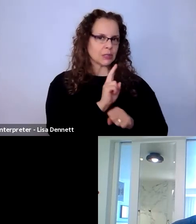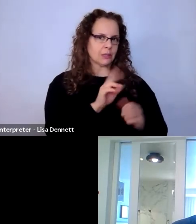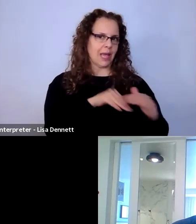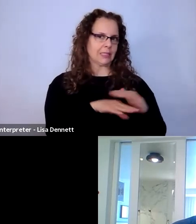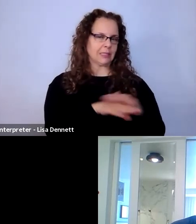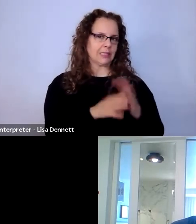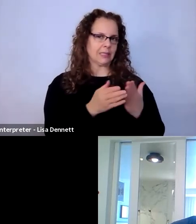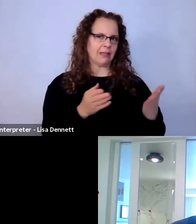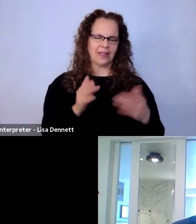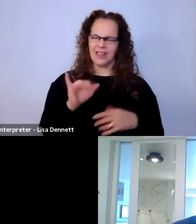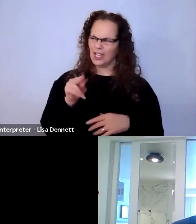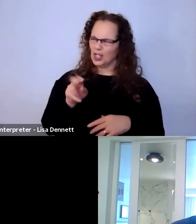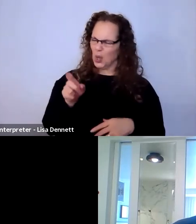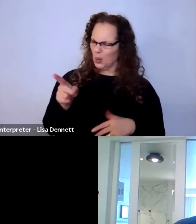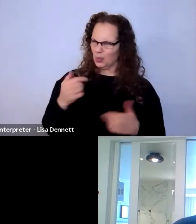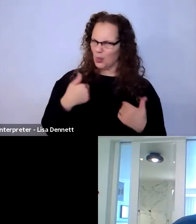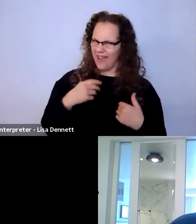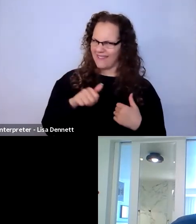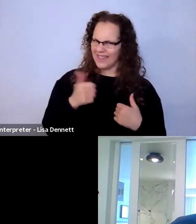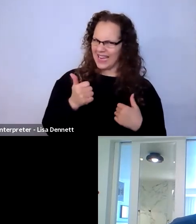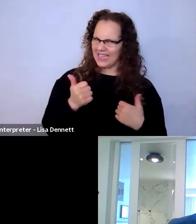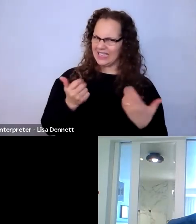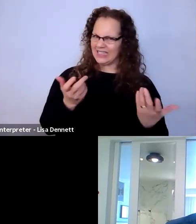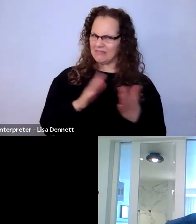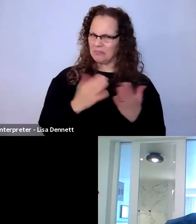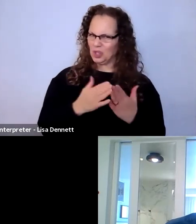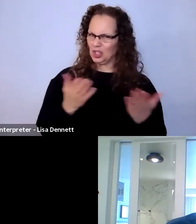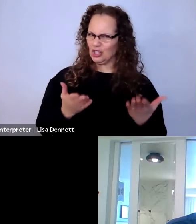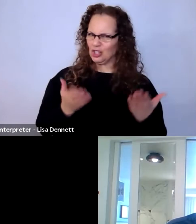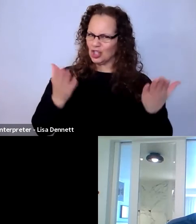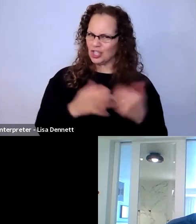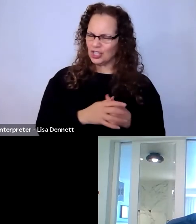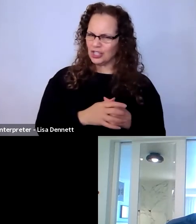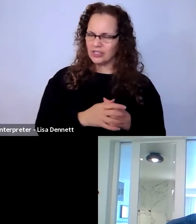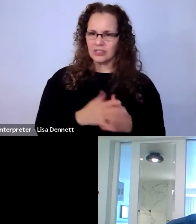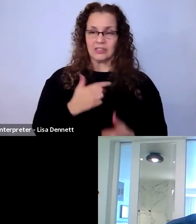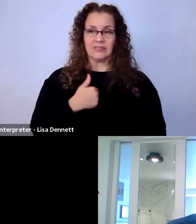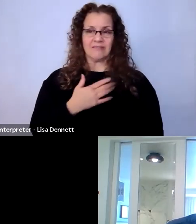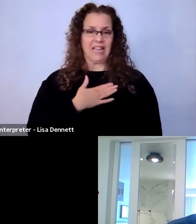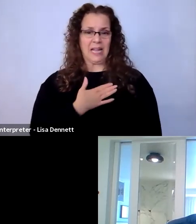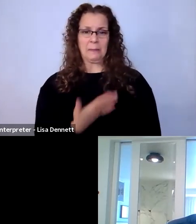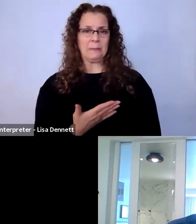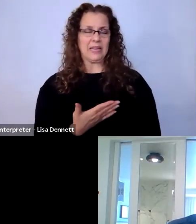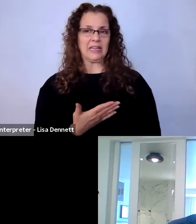Joe do you have any in particular I. yeah yeah i'm going to confess I honestly haven't had time in the